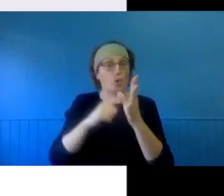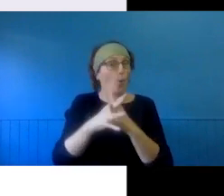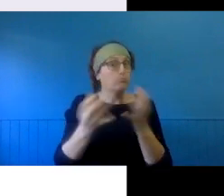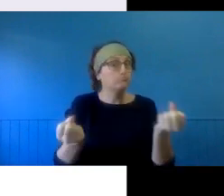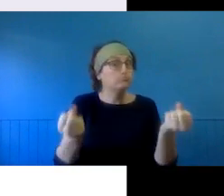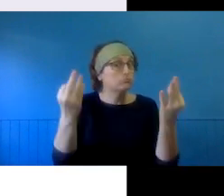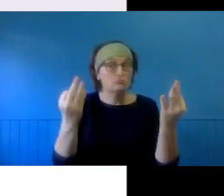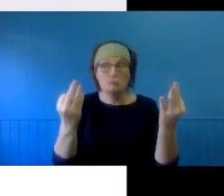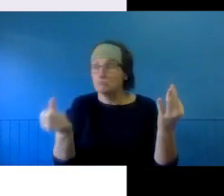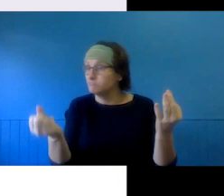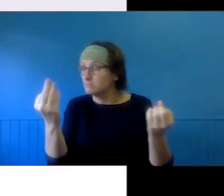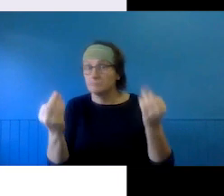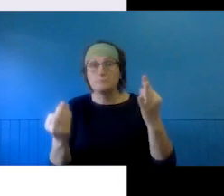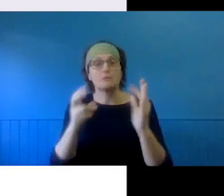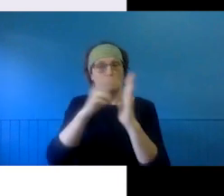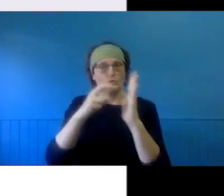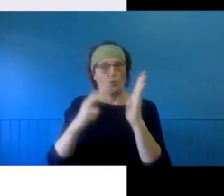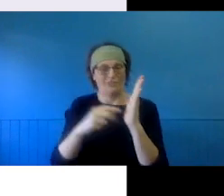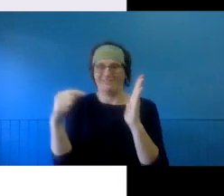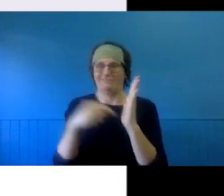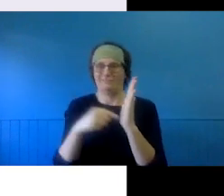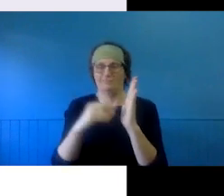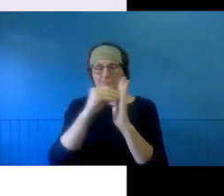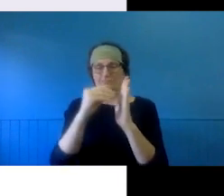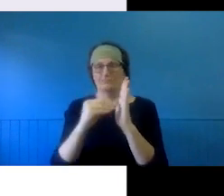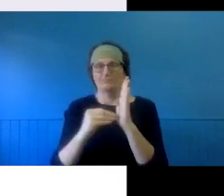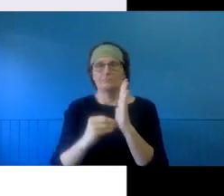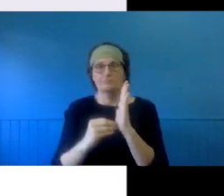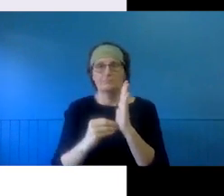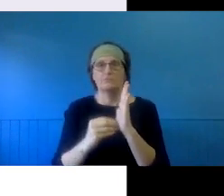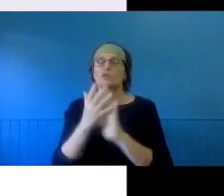that you can build a framework in a space where we are now, where there